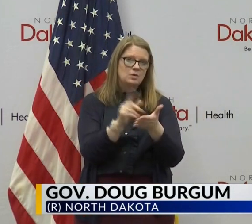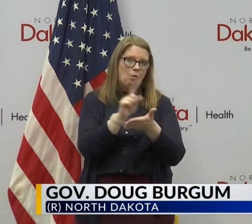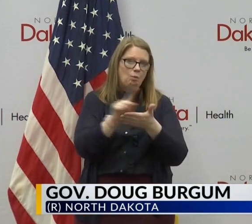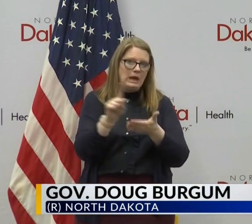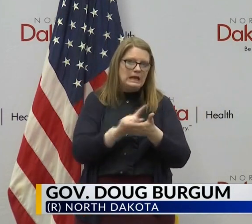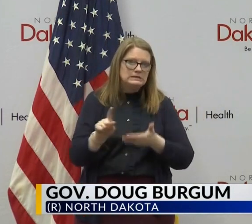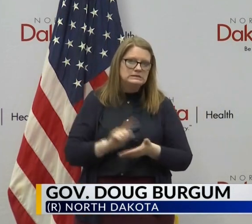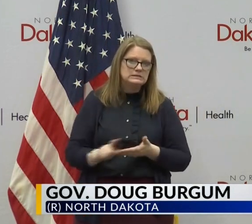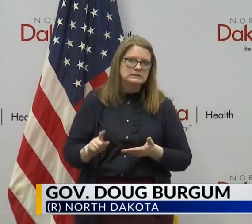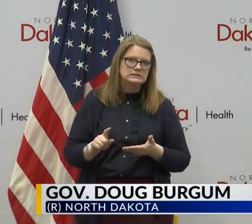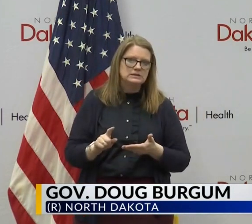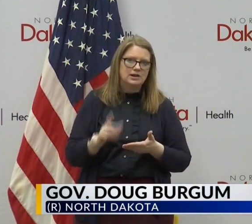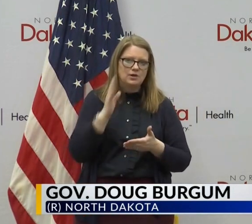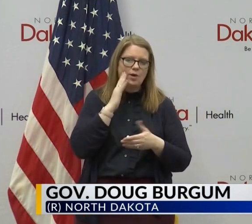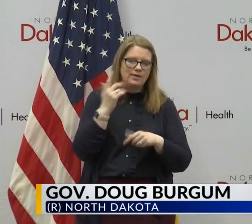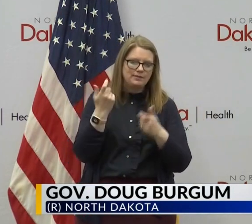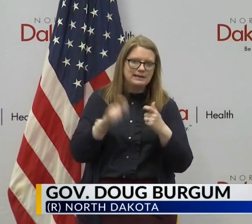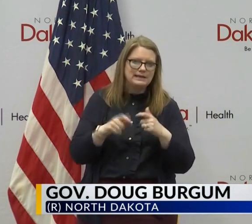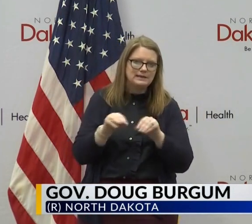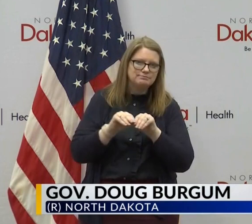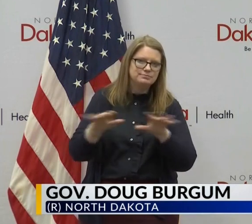20,000 PAYMENTS, WHERE WE HAD TO